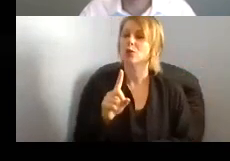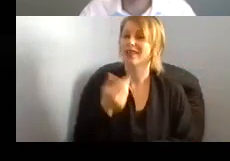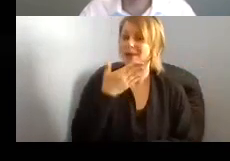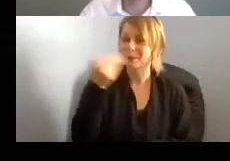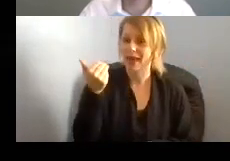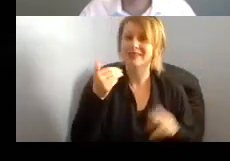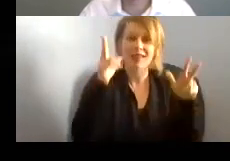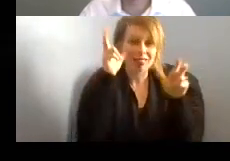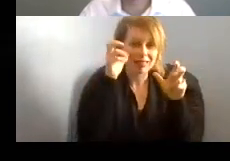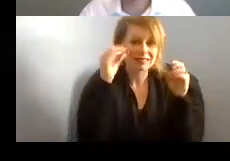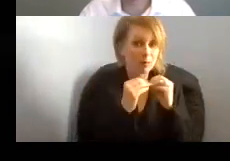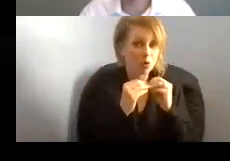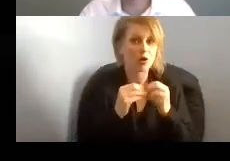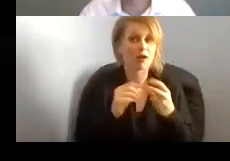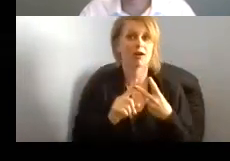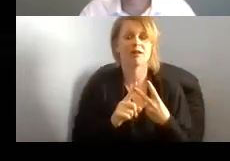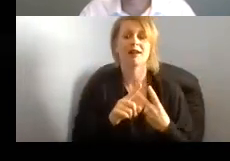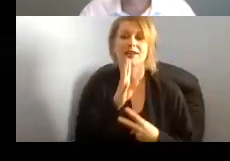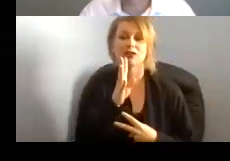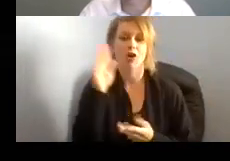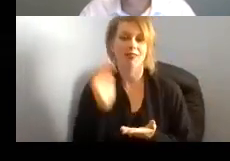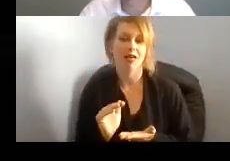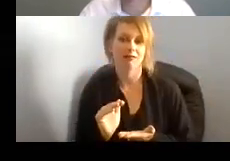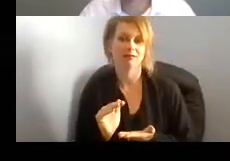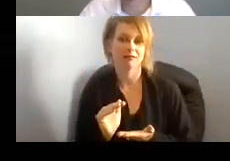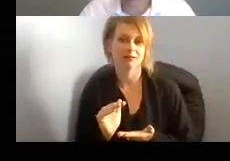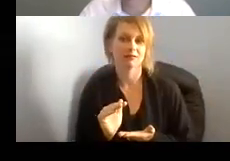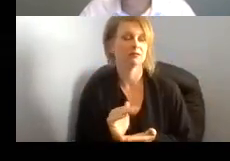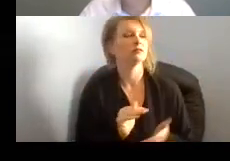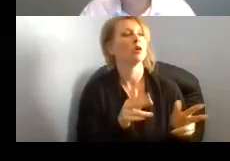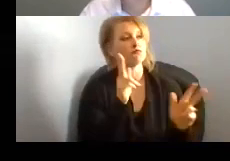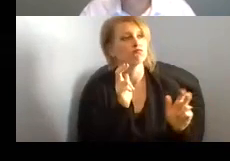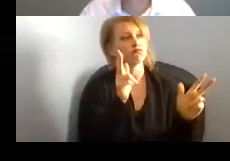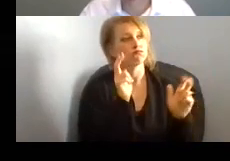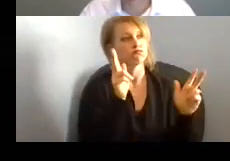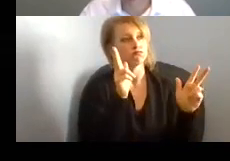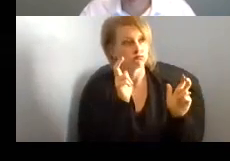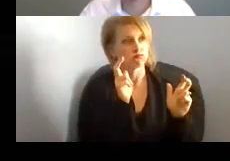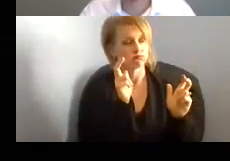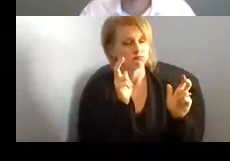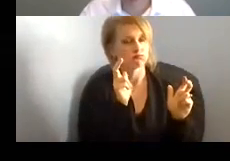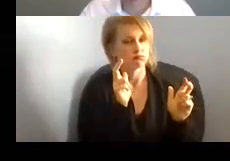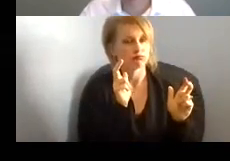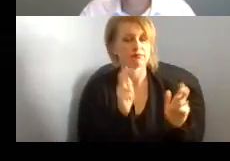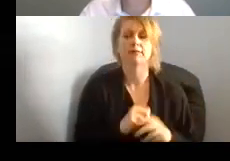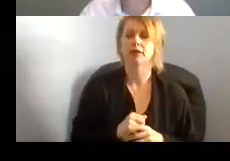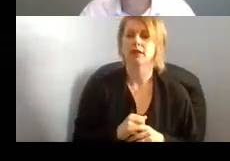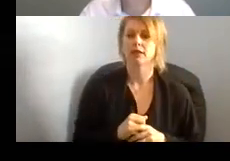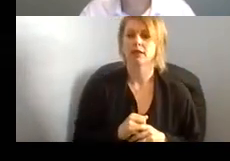Share observations of that student’s behavior or responses if you wish to, but do it in a nonjudgmental manner, such as, I noticed you’ve been